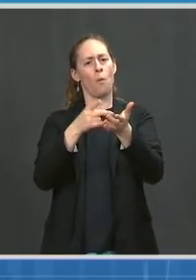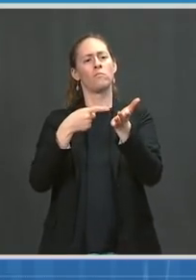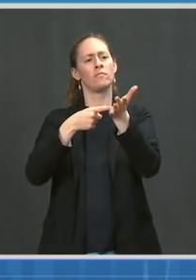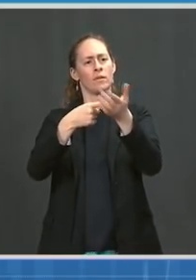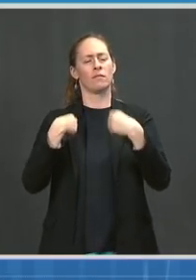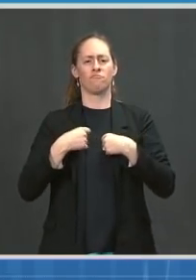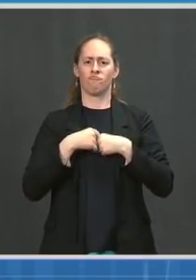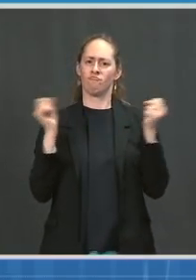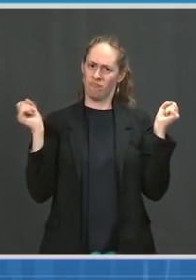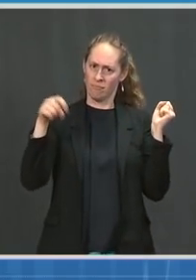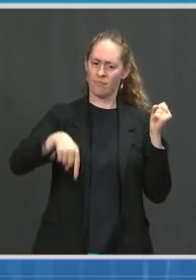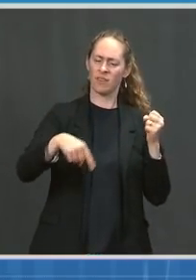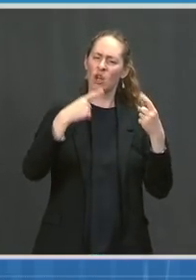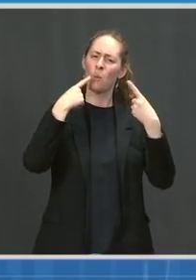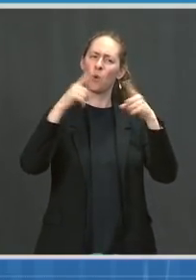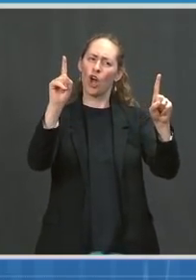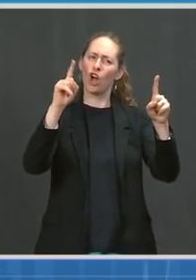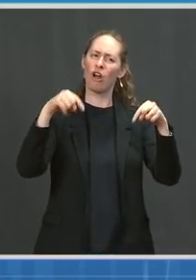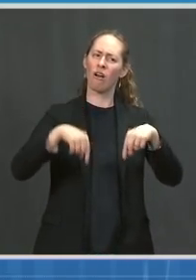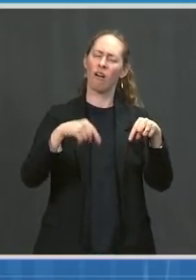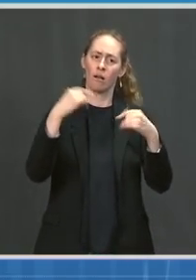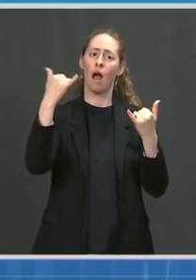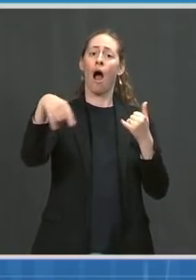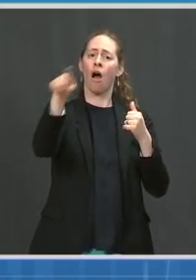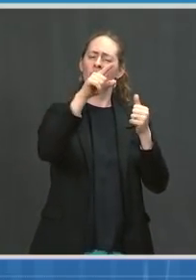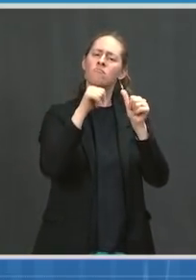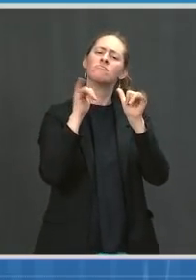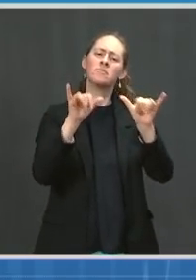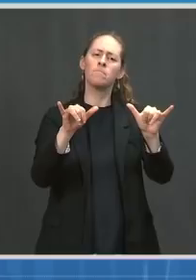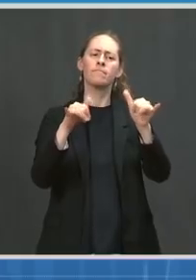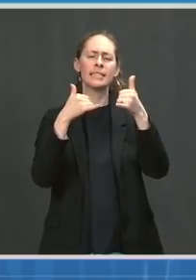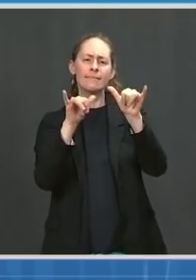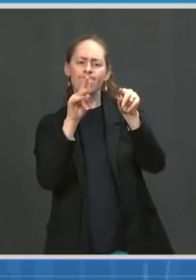We will continue to monitor vaccinations and adverse events across this country.